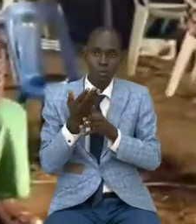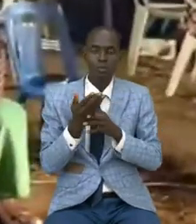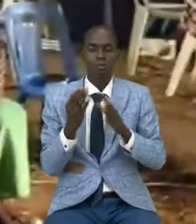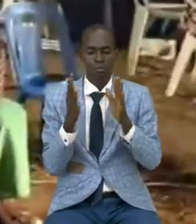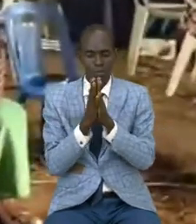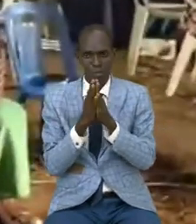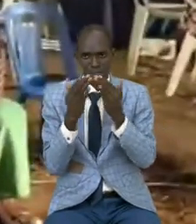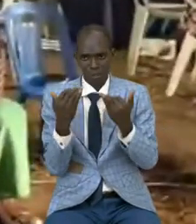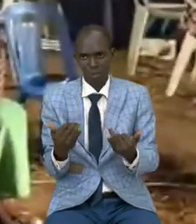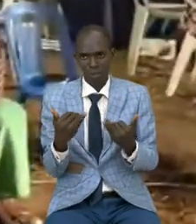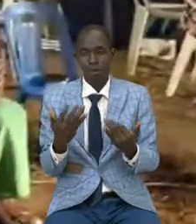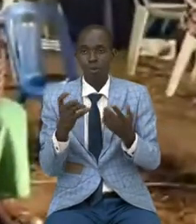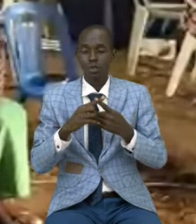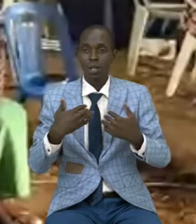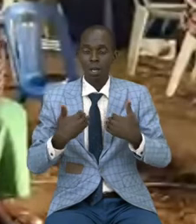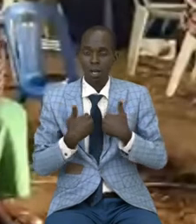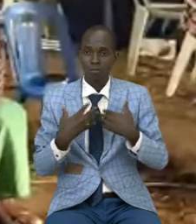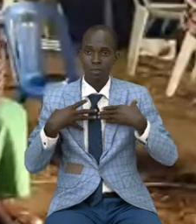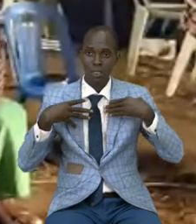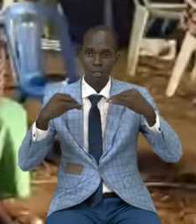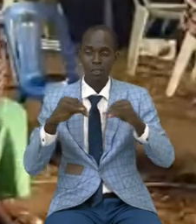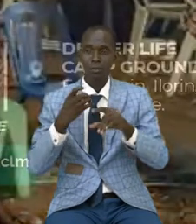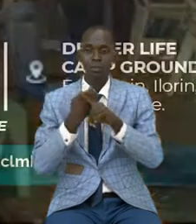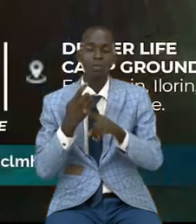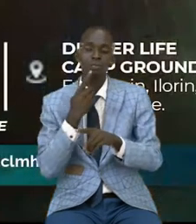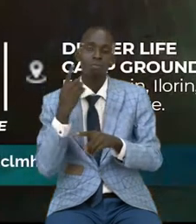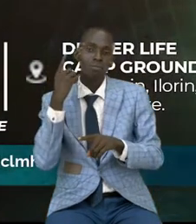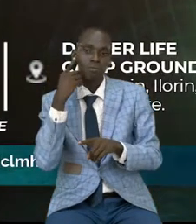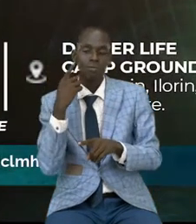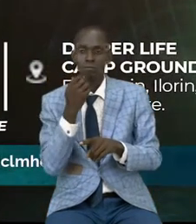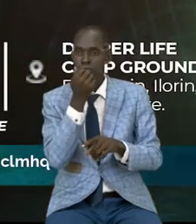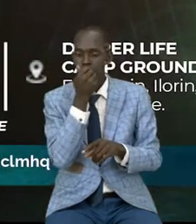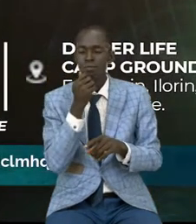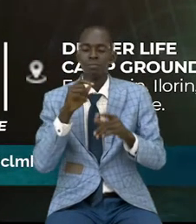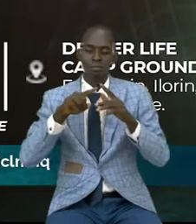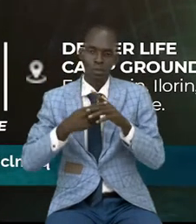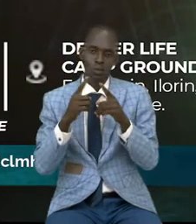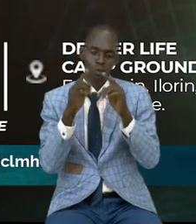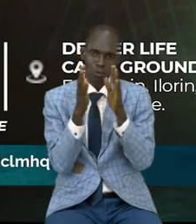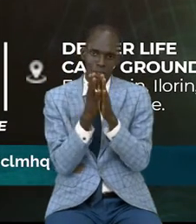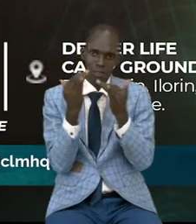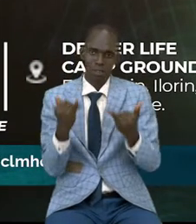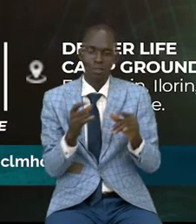do it well